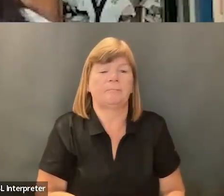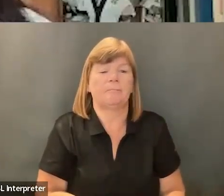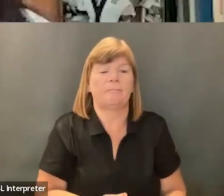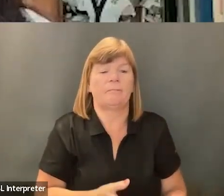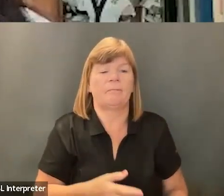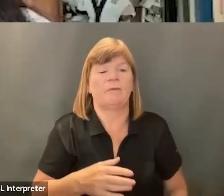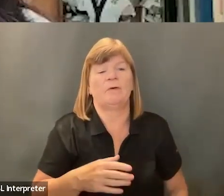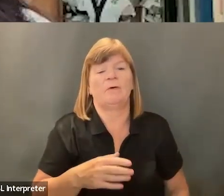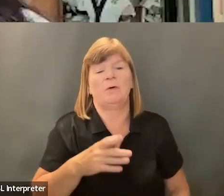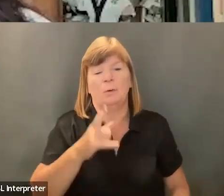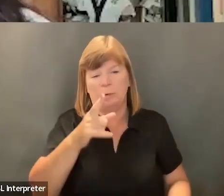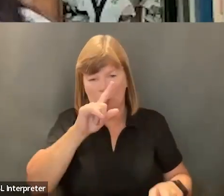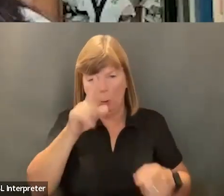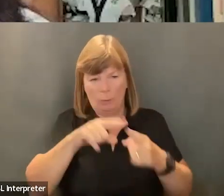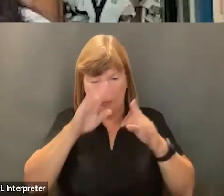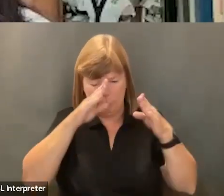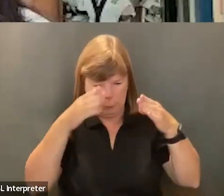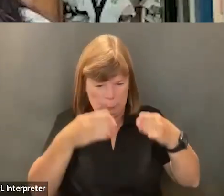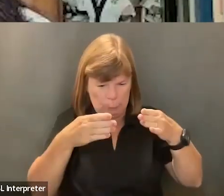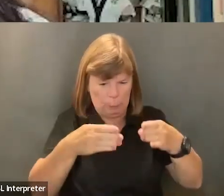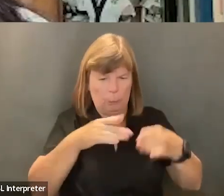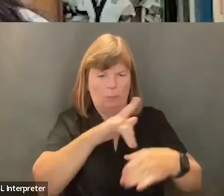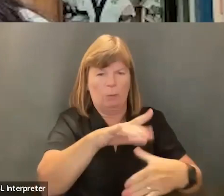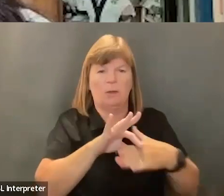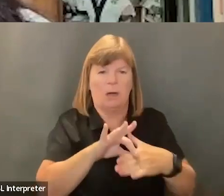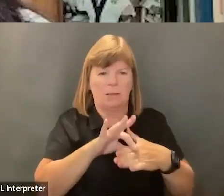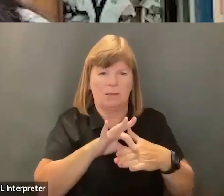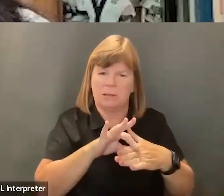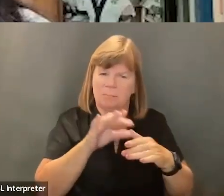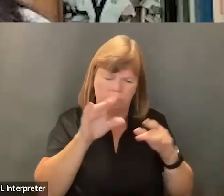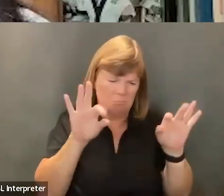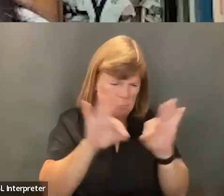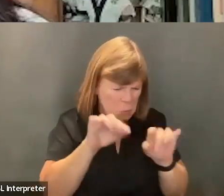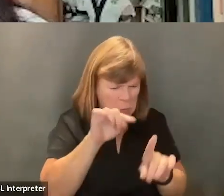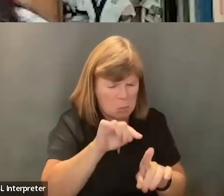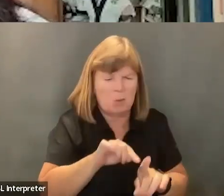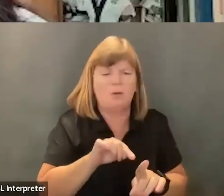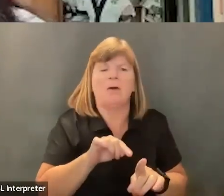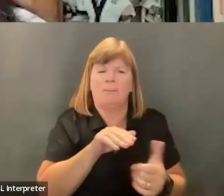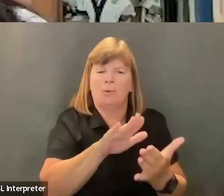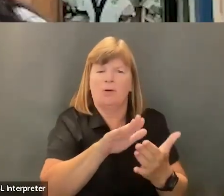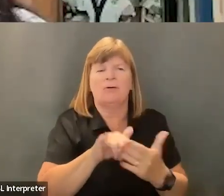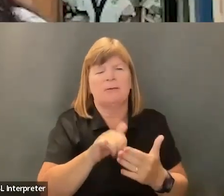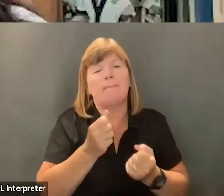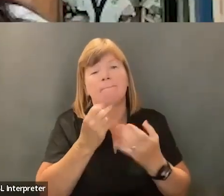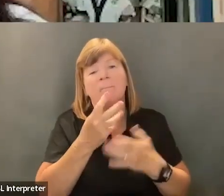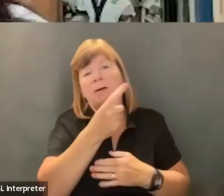into content-rich English language arts approaches um there are several widely used content-rich